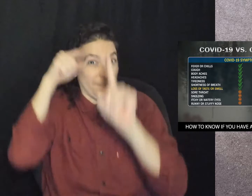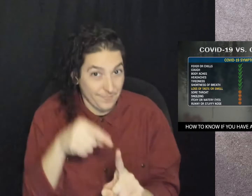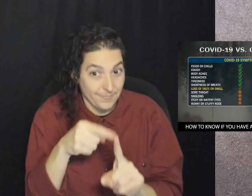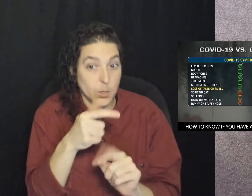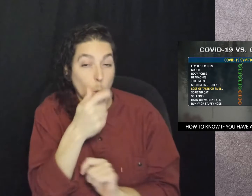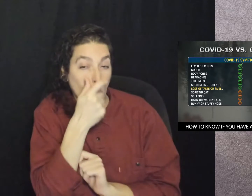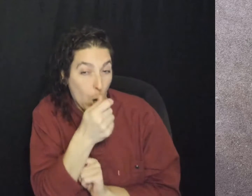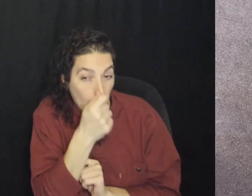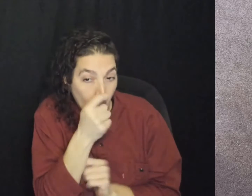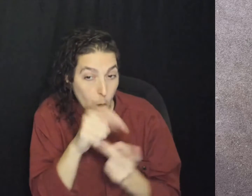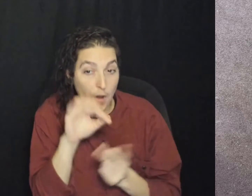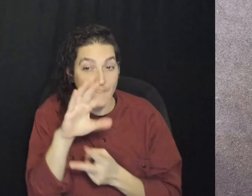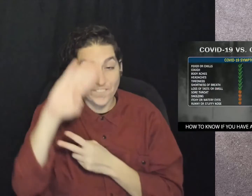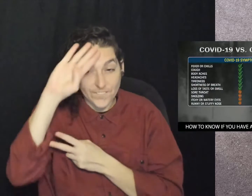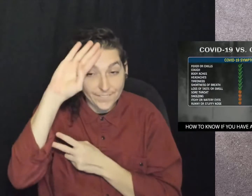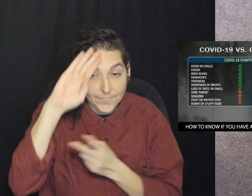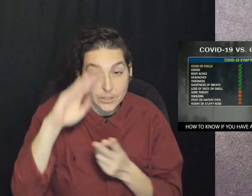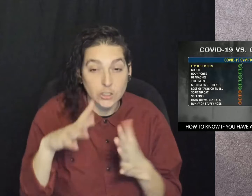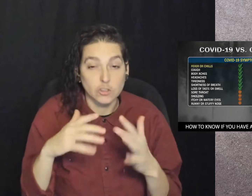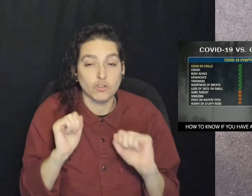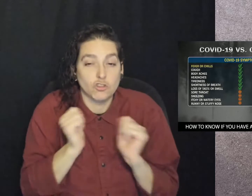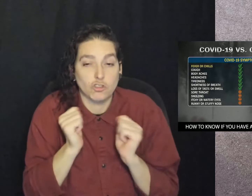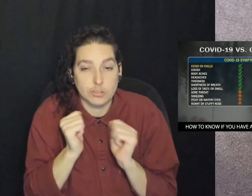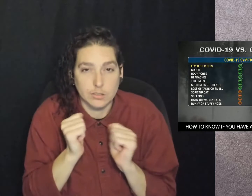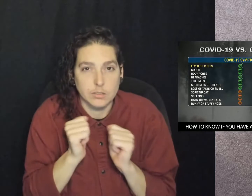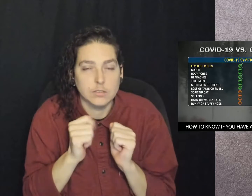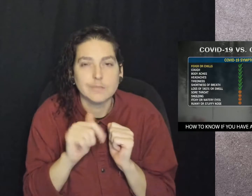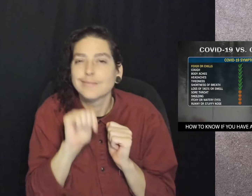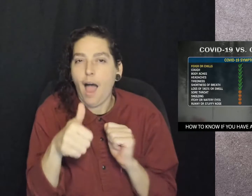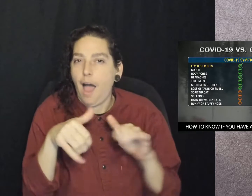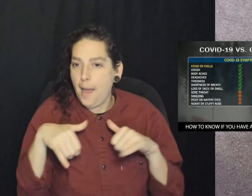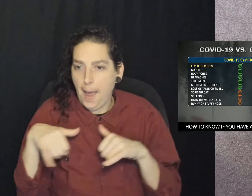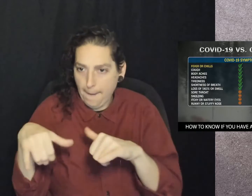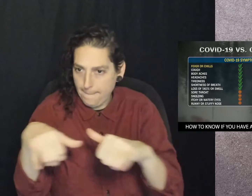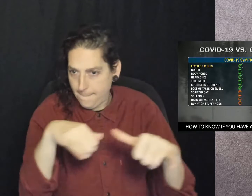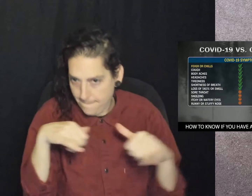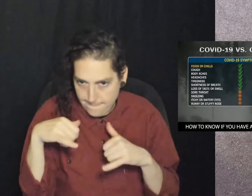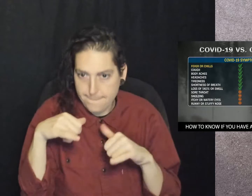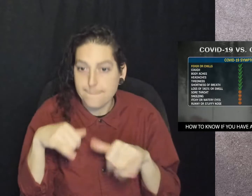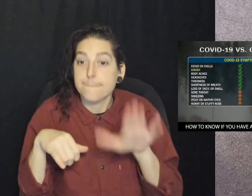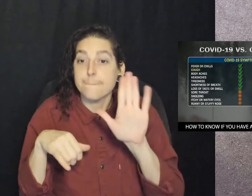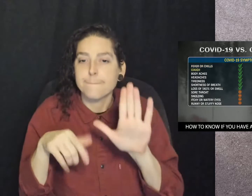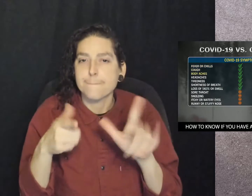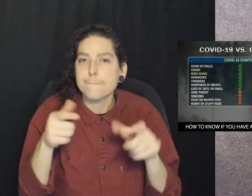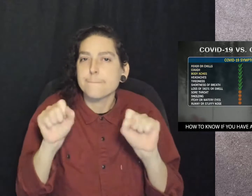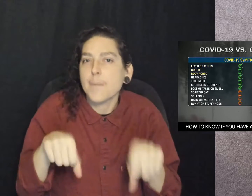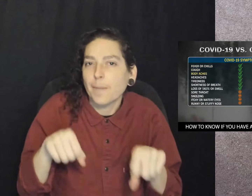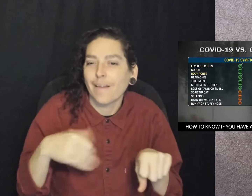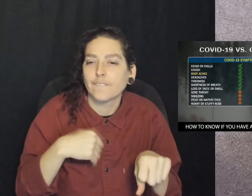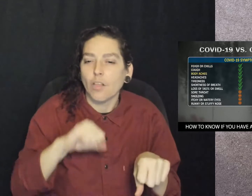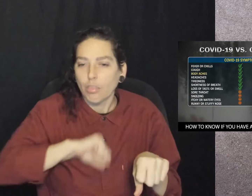when it comes to colds fever or chills are not common but